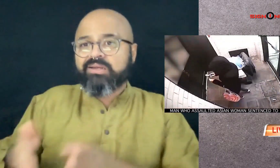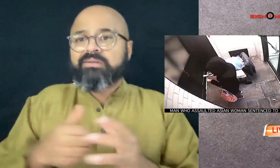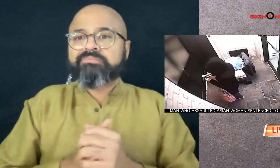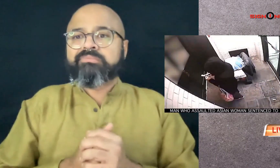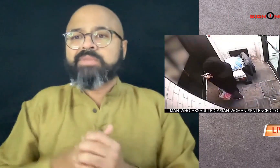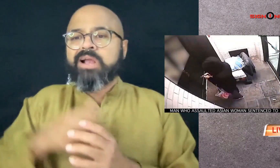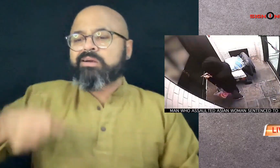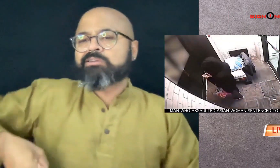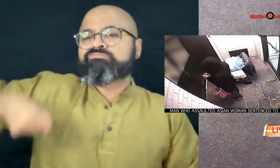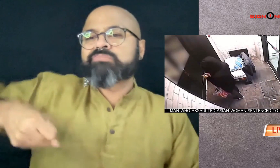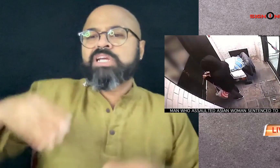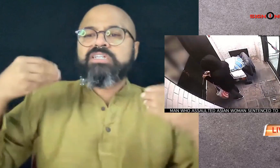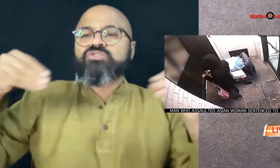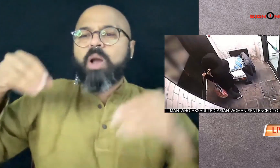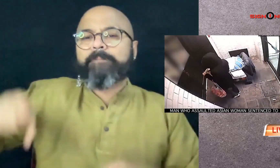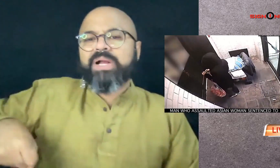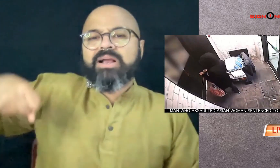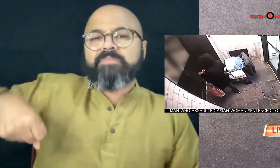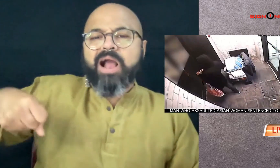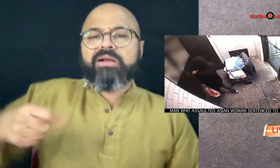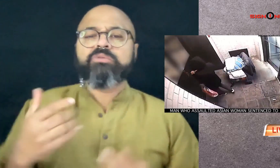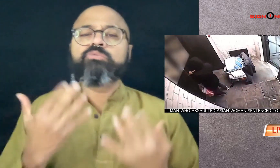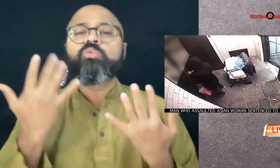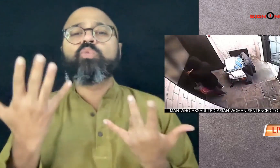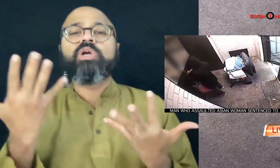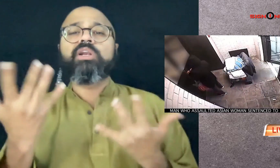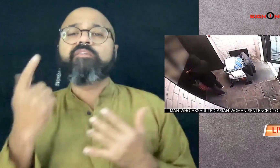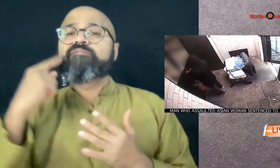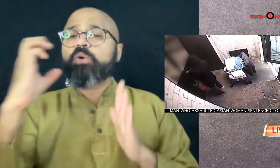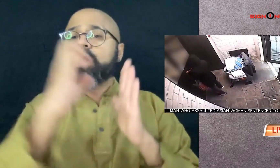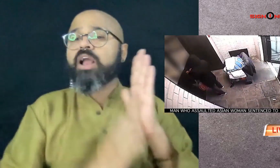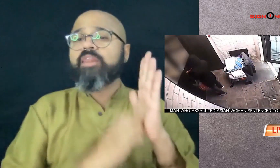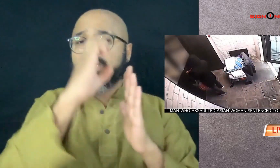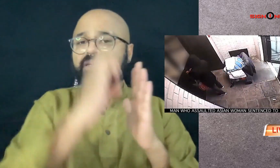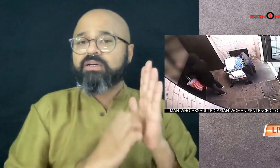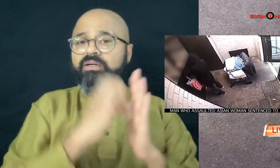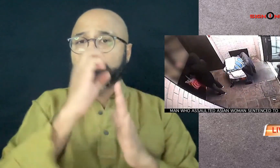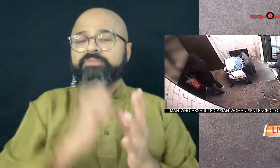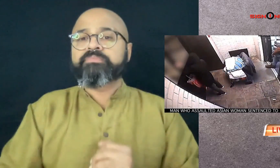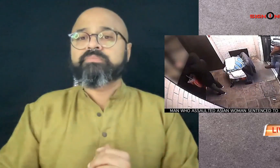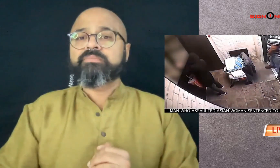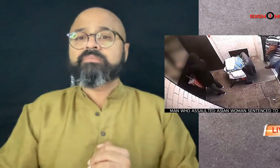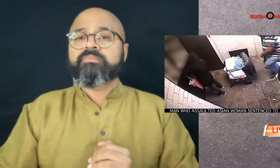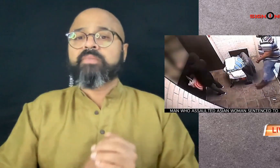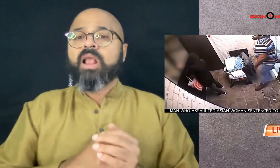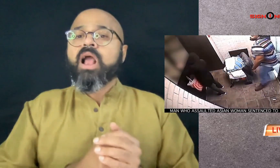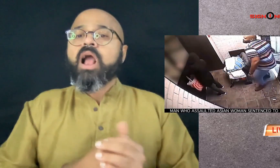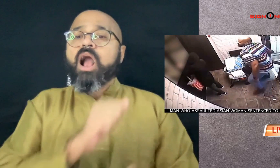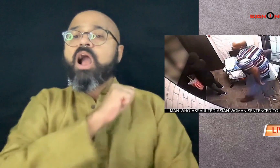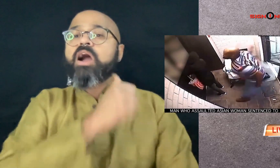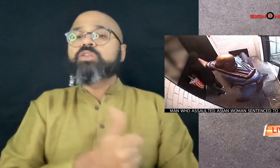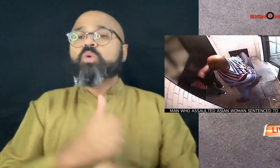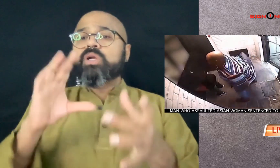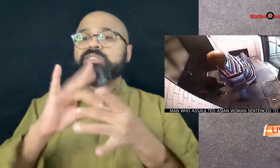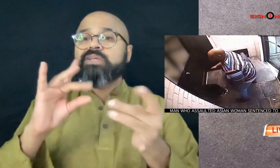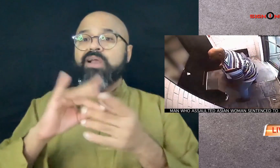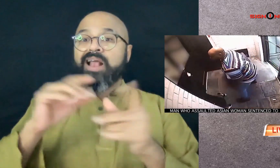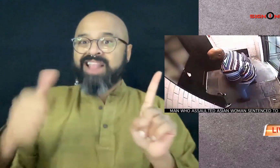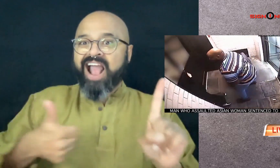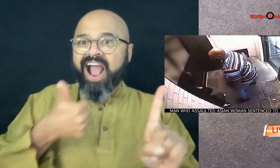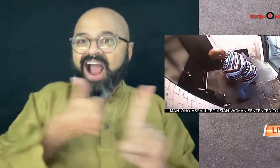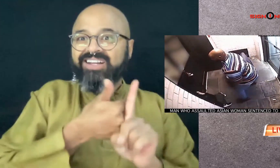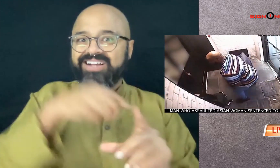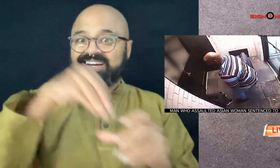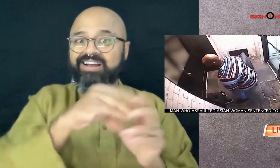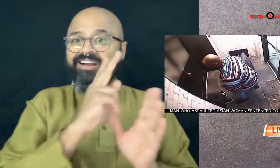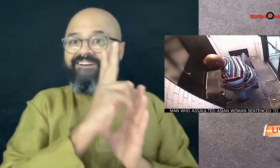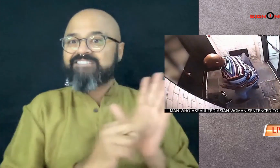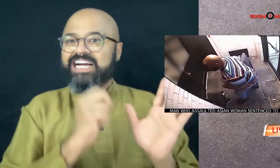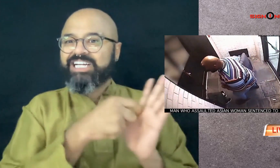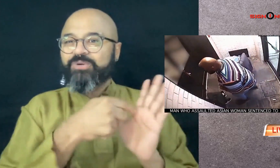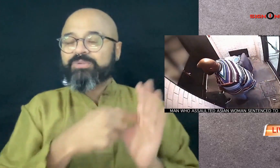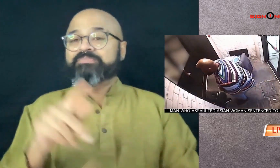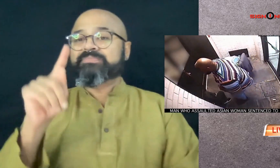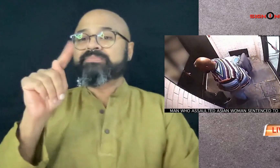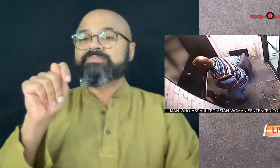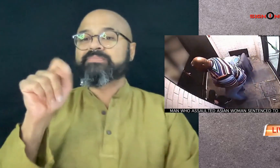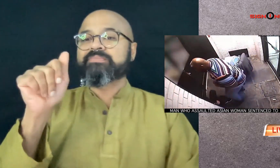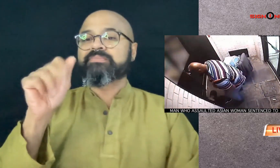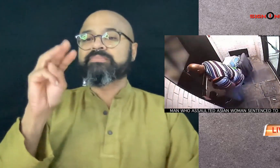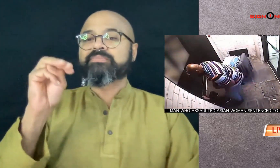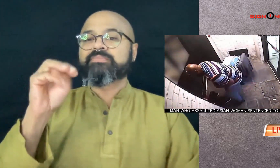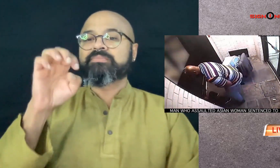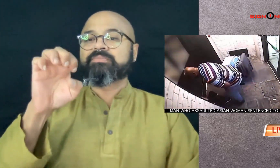shopping bag waiting for an elevator authorities say the attacker in the video